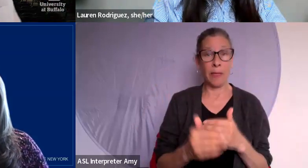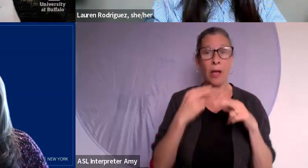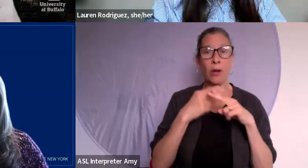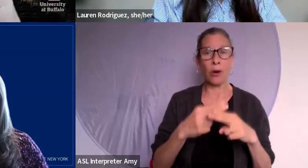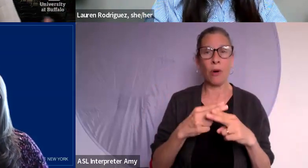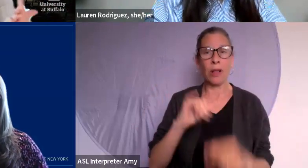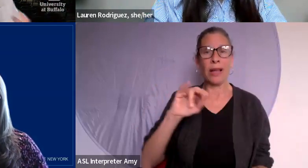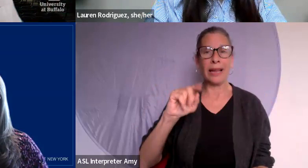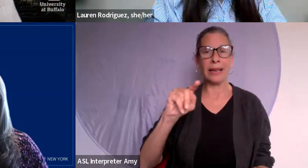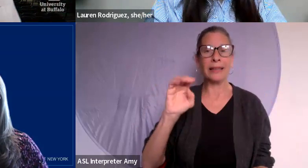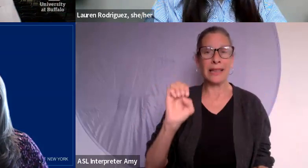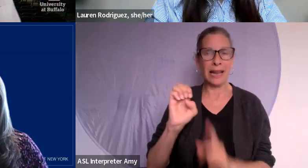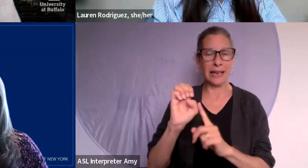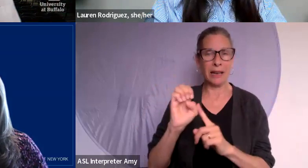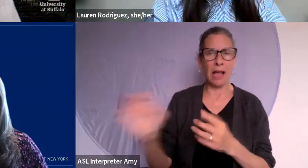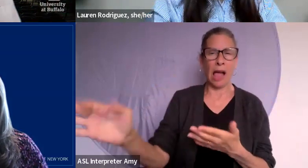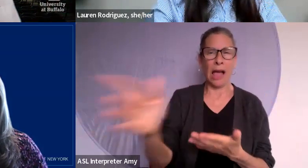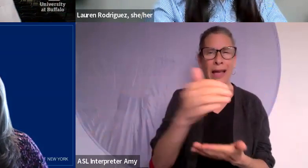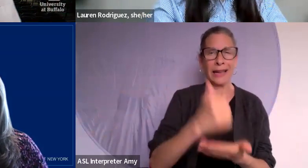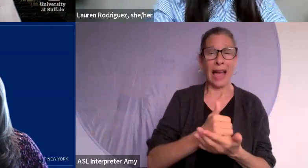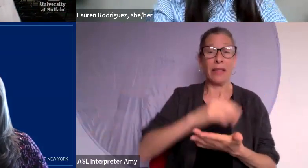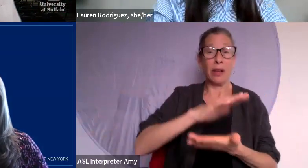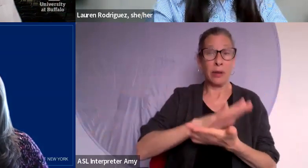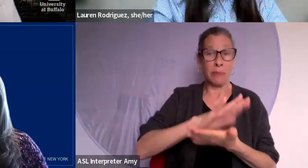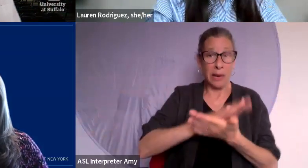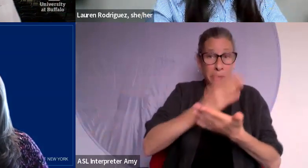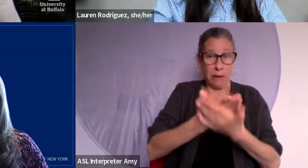intake, we need to gather the appropriate documentation. And